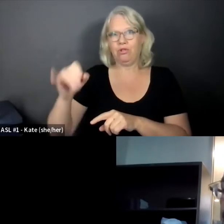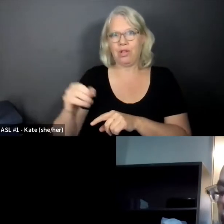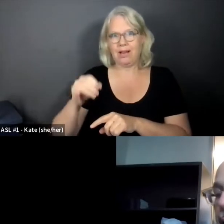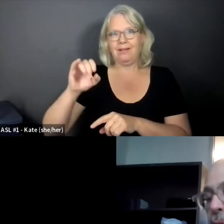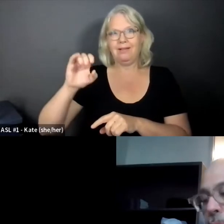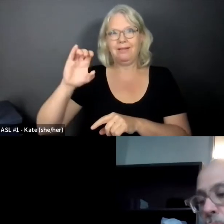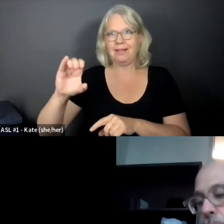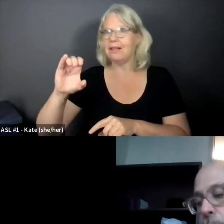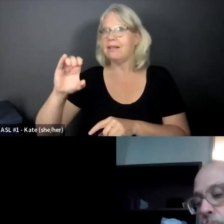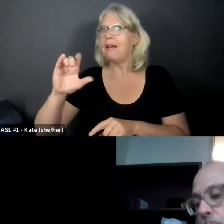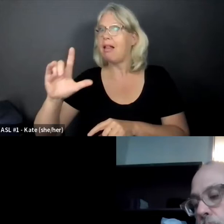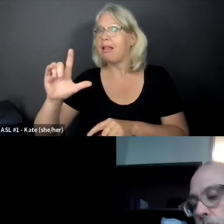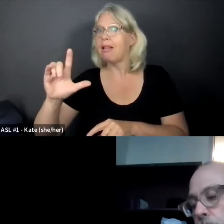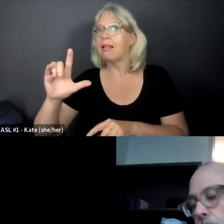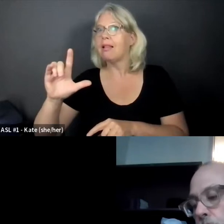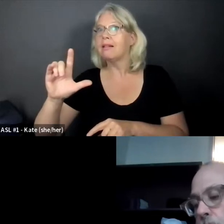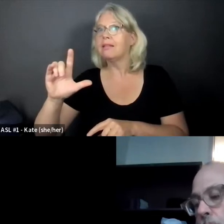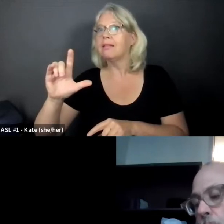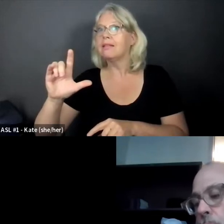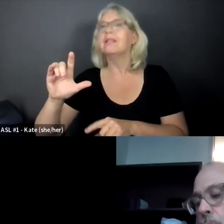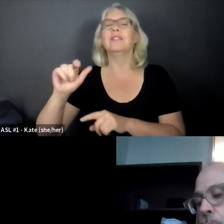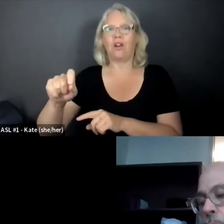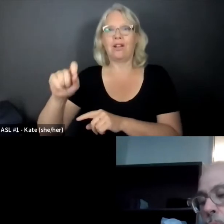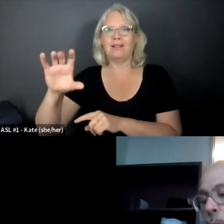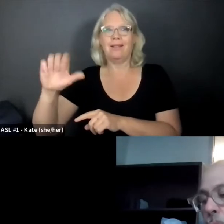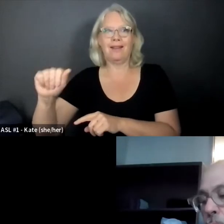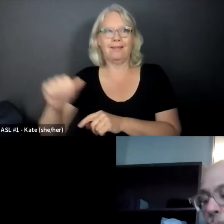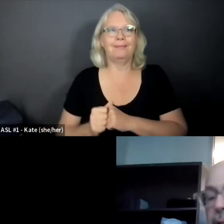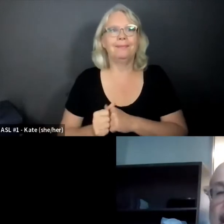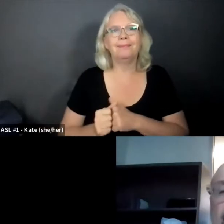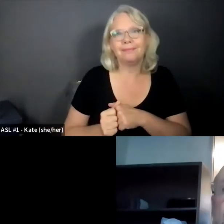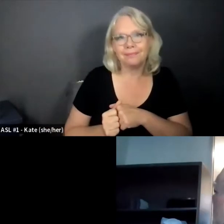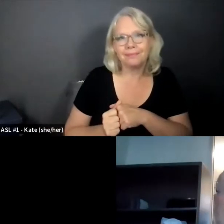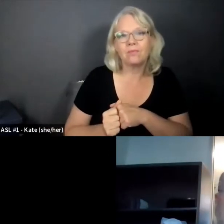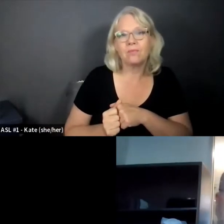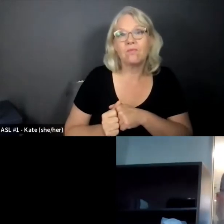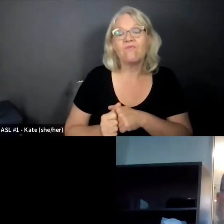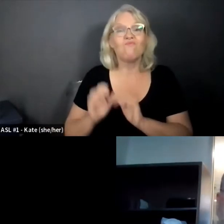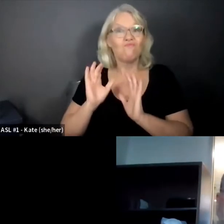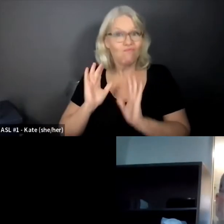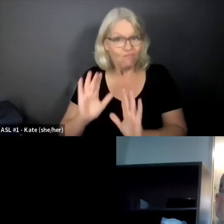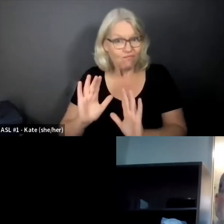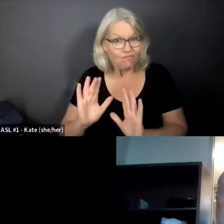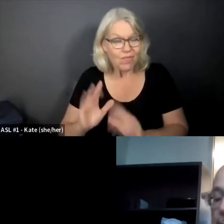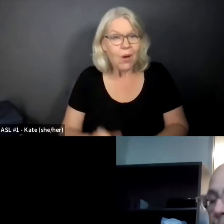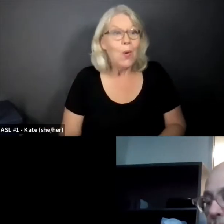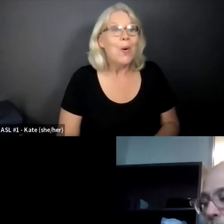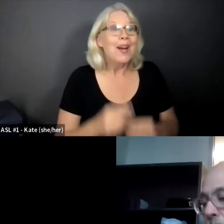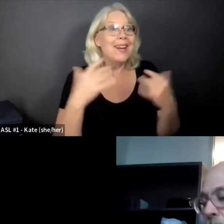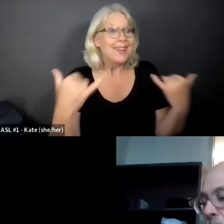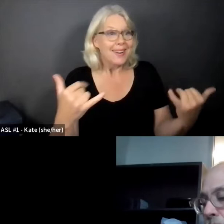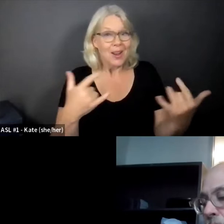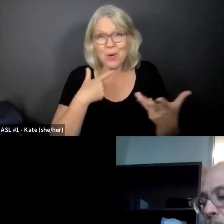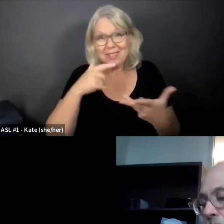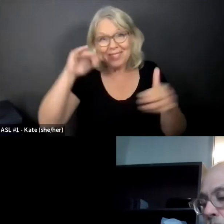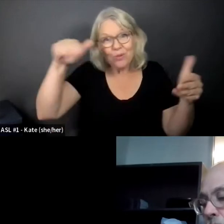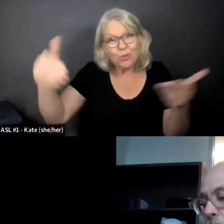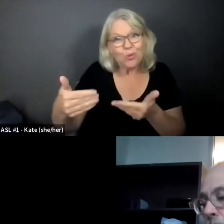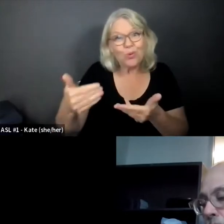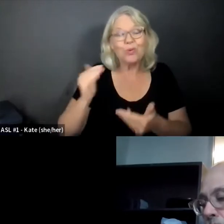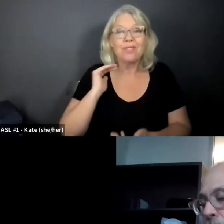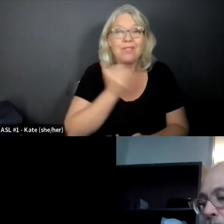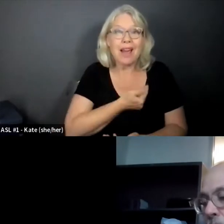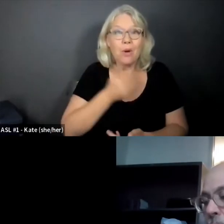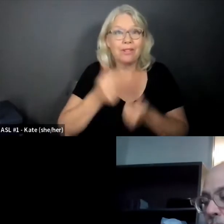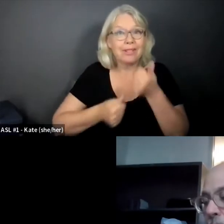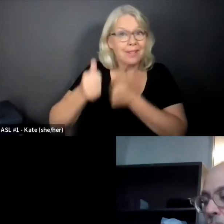IT'S MY PLEASURE TO INTRODUCE OUR EXECUTIVE DIRECTOR, OUR AMAZING LEADER, ROB LATTANZIO